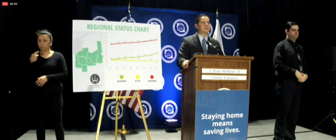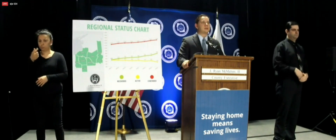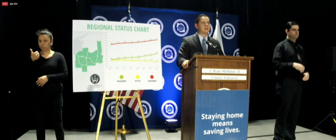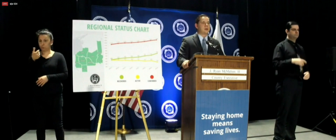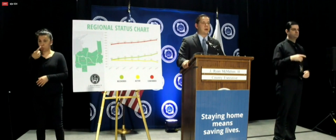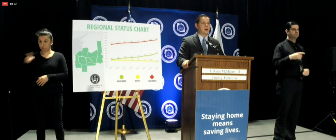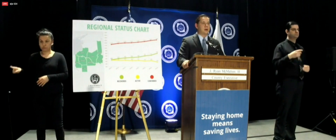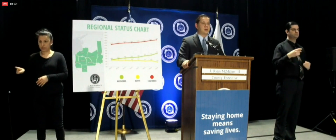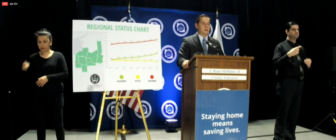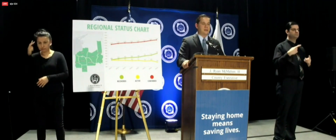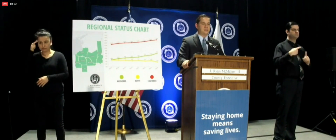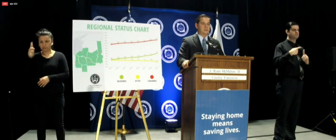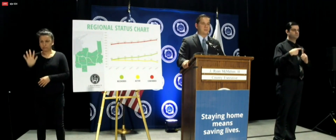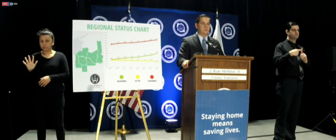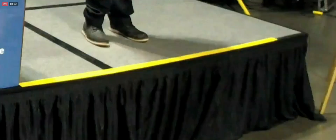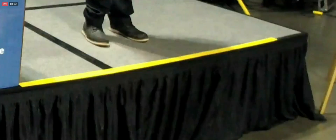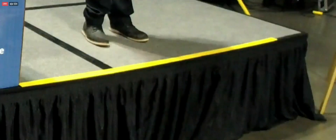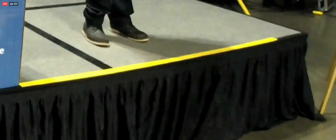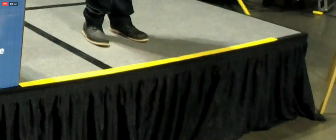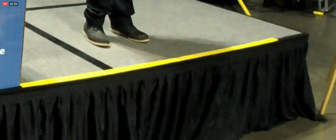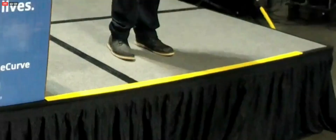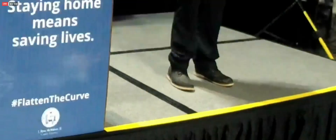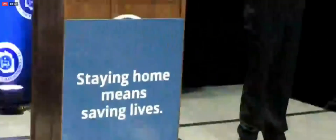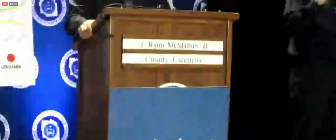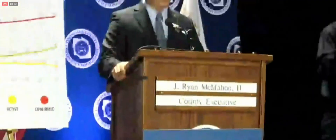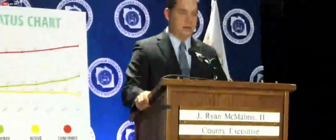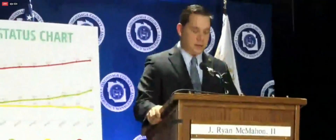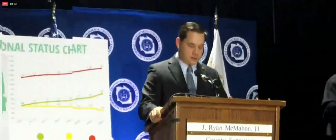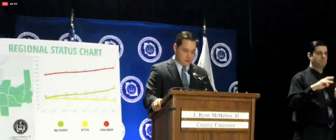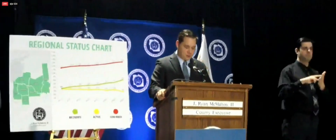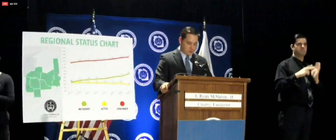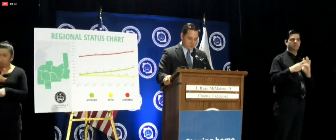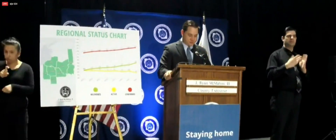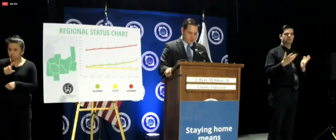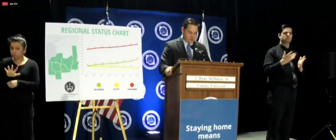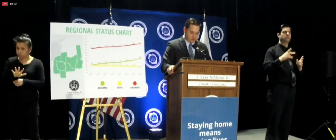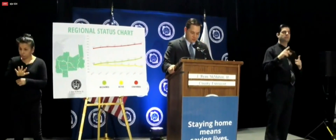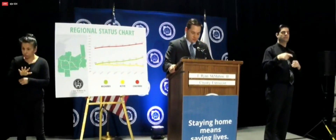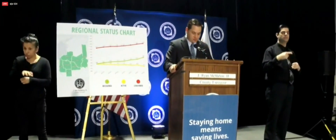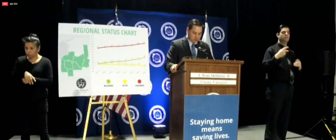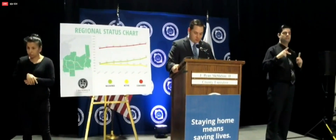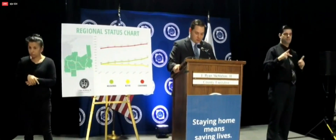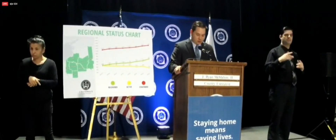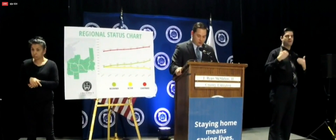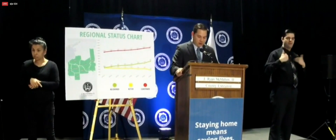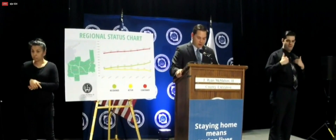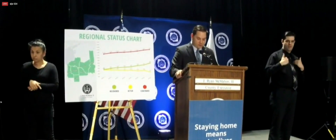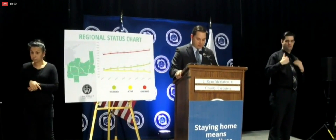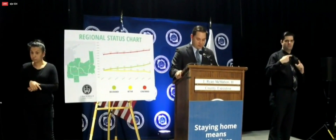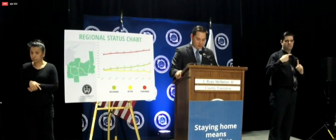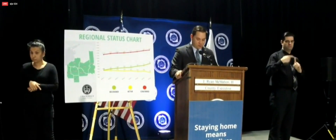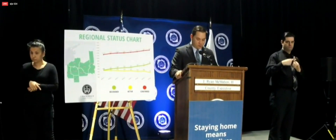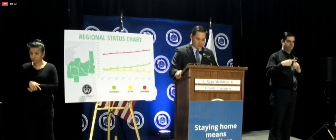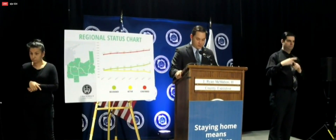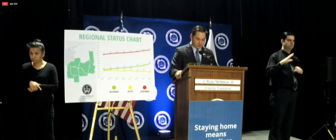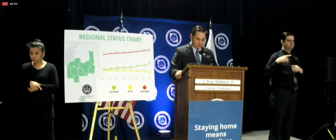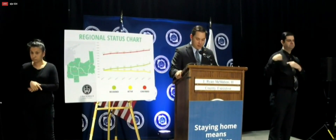WHEN WE LOOK AT OUR POSITIVE CASES, REMINDER POSITIVE CASE IS A POSITIVE FROM THE FIRST DAY WE